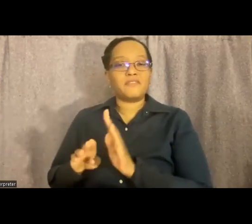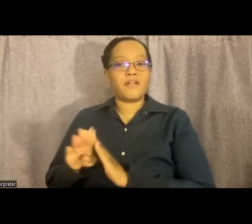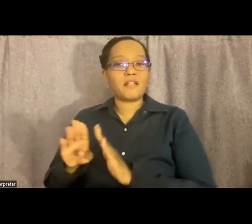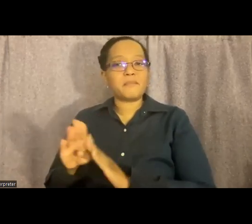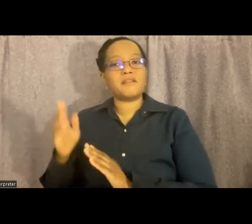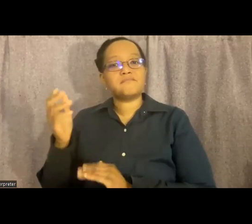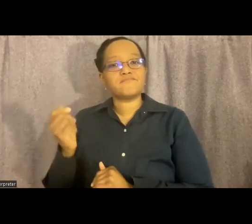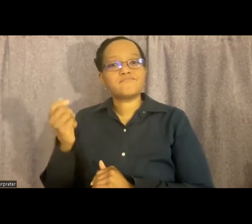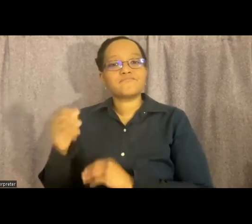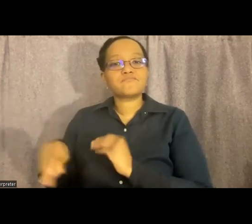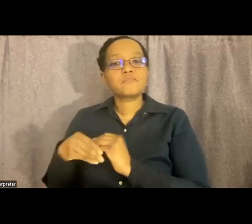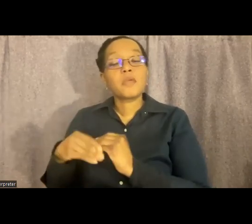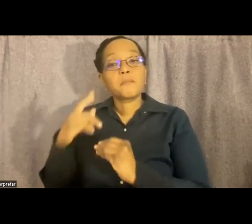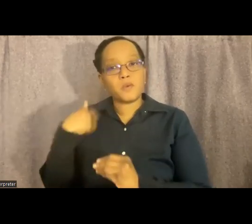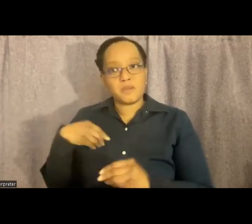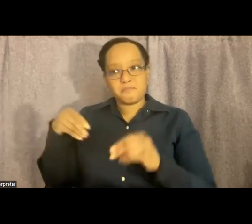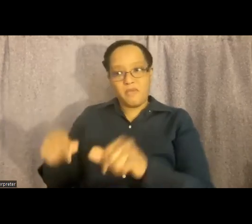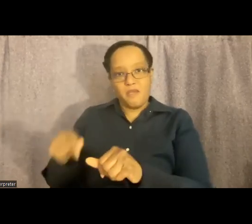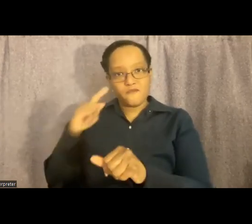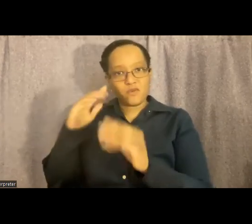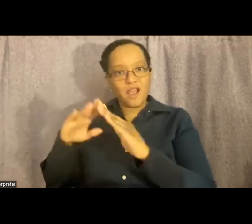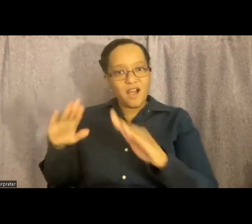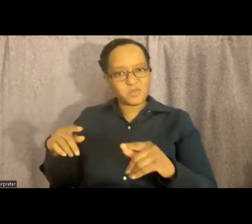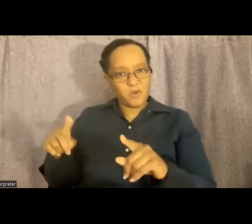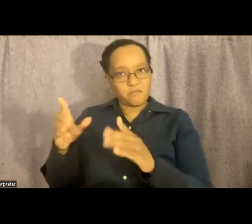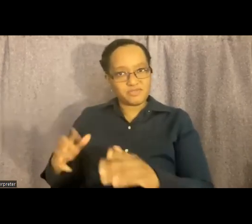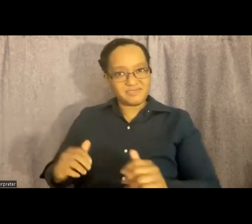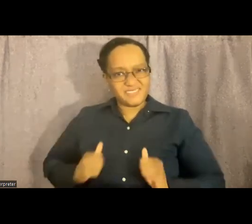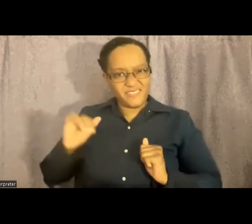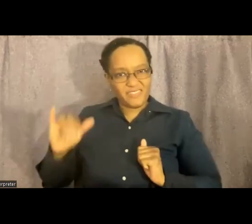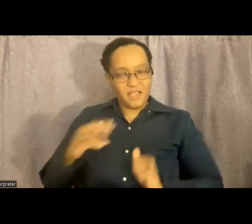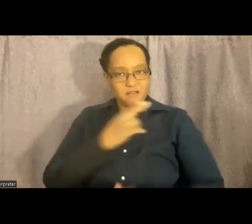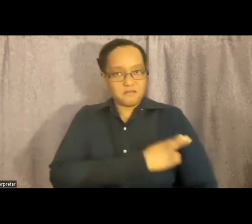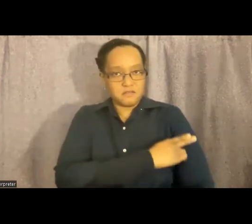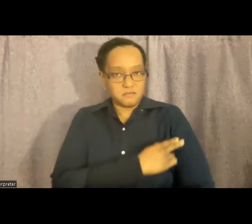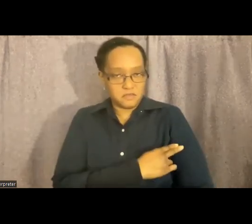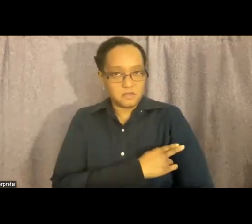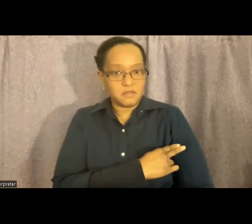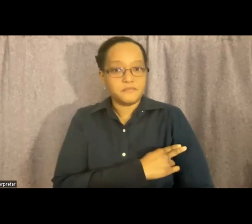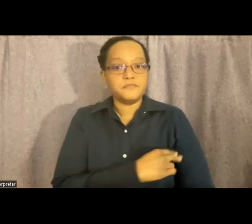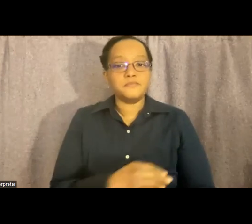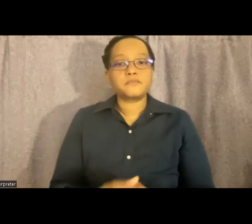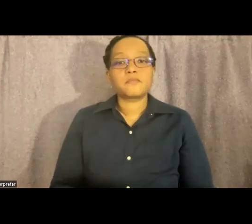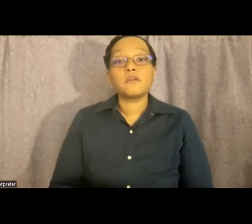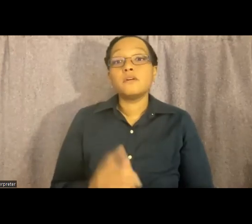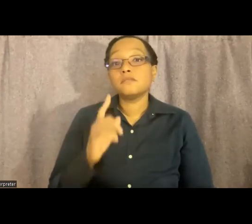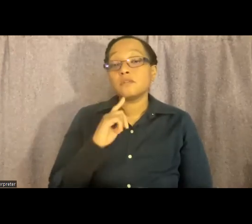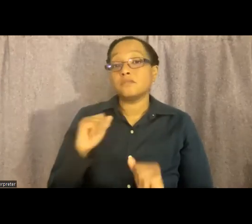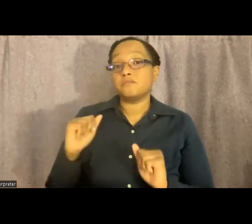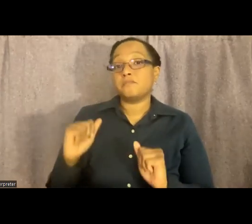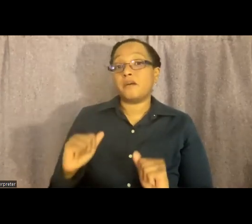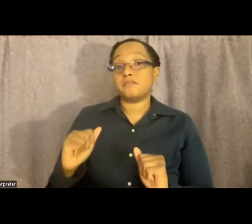housing . It has to be the case and can be the case that those costs can be transferred